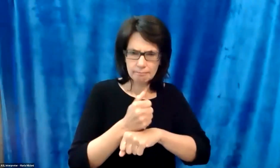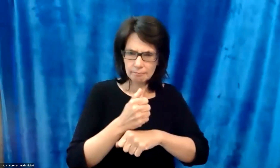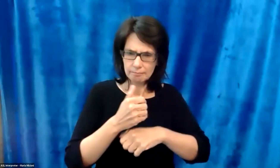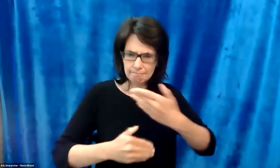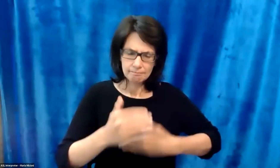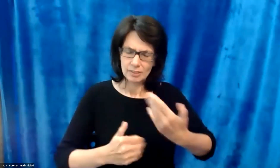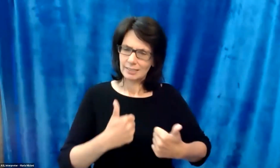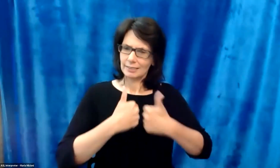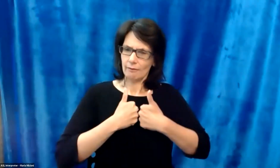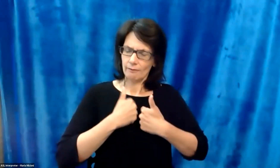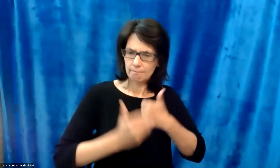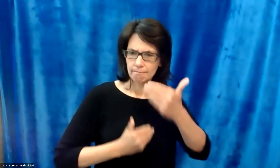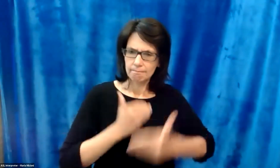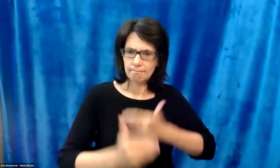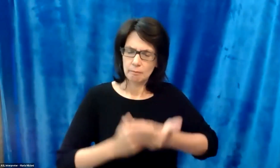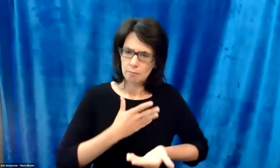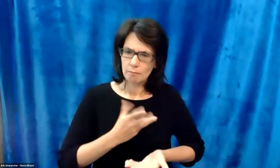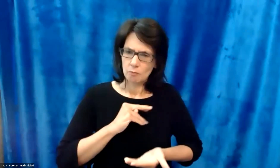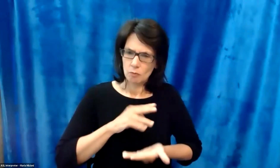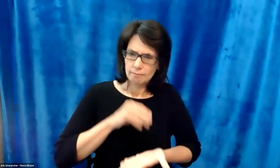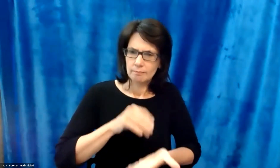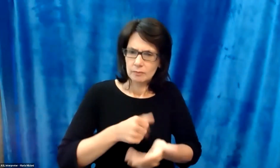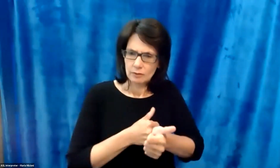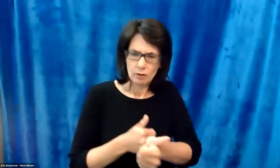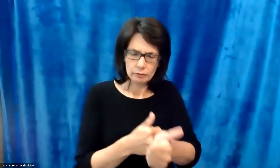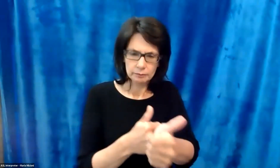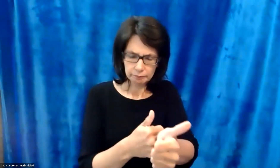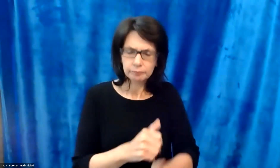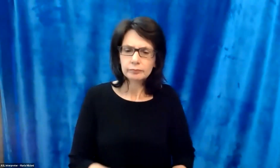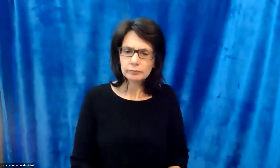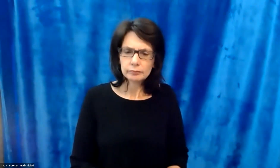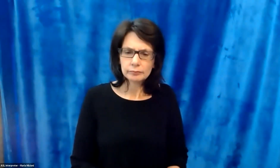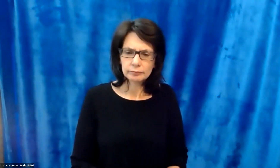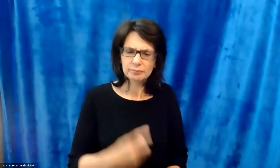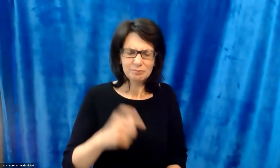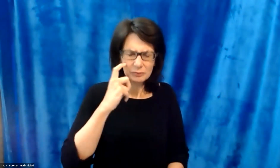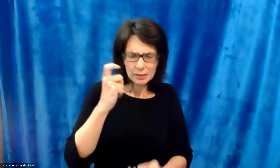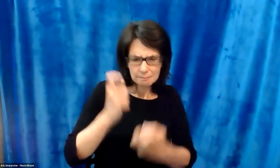Norway/Camilla Helgo Fossberg: Digital solutions can be a way of adjusting to the needs of the learners.